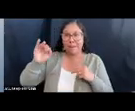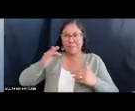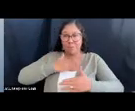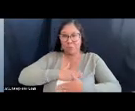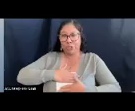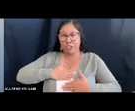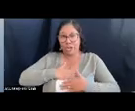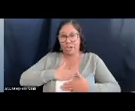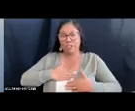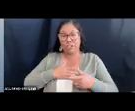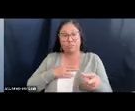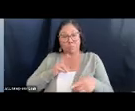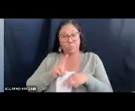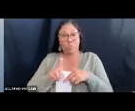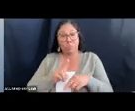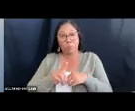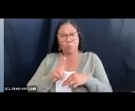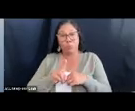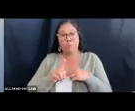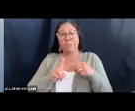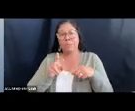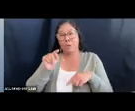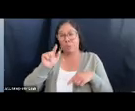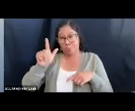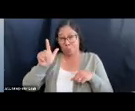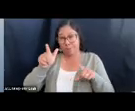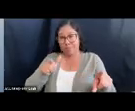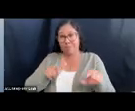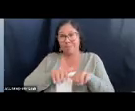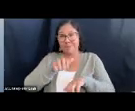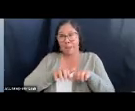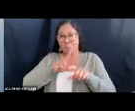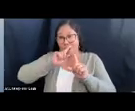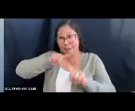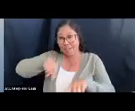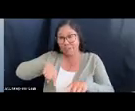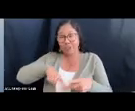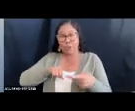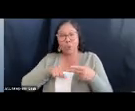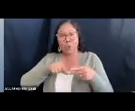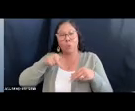So, by using this menty meter tool, you can type your answers. You can use the QR code.